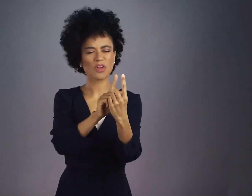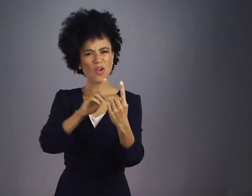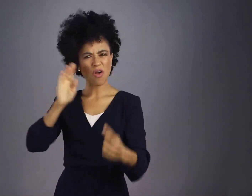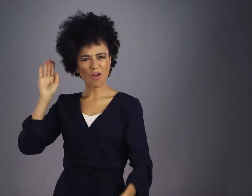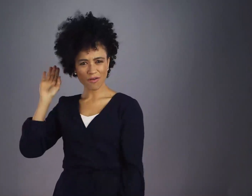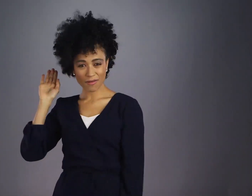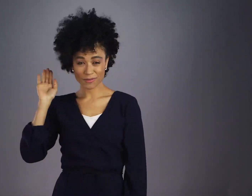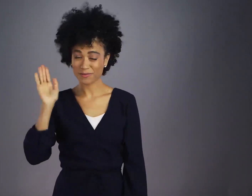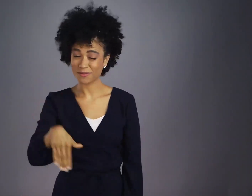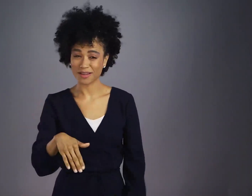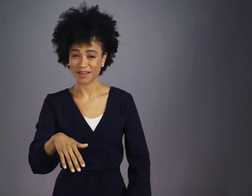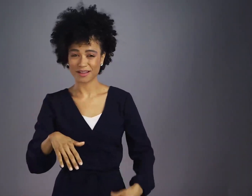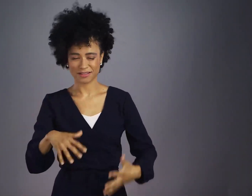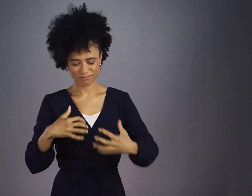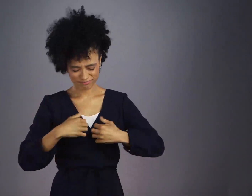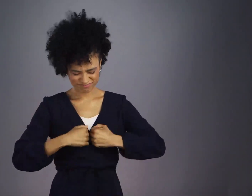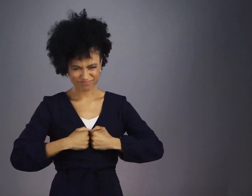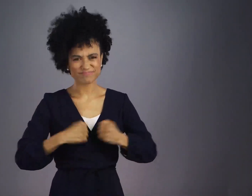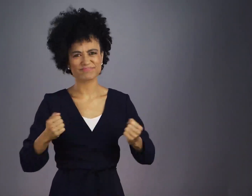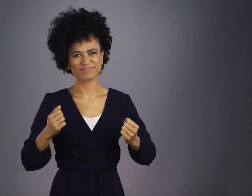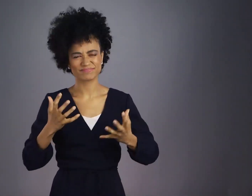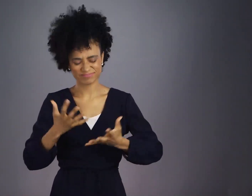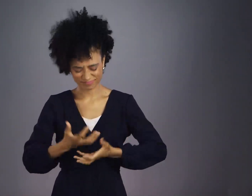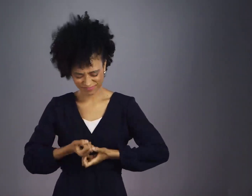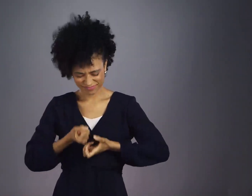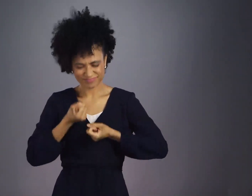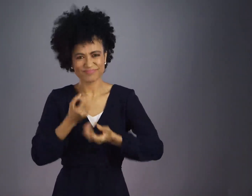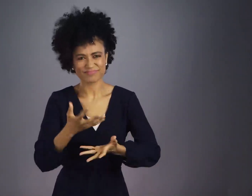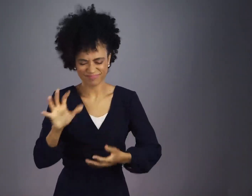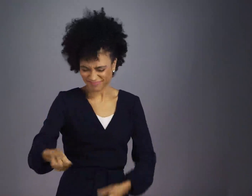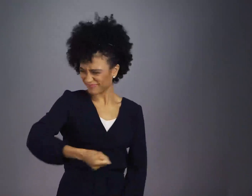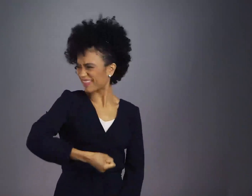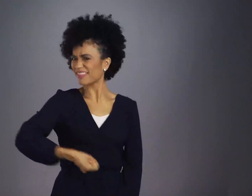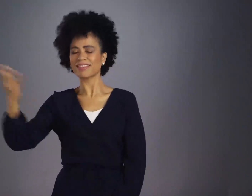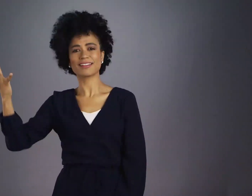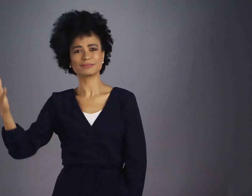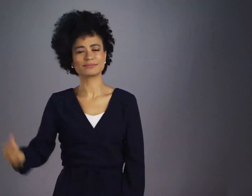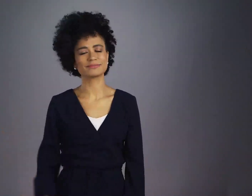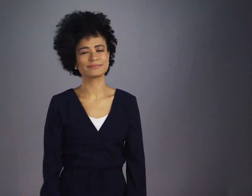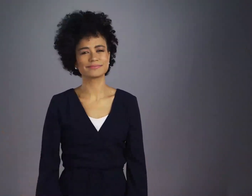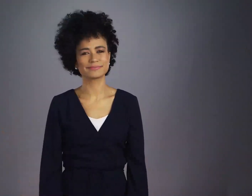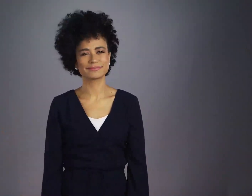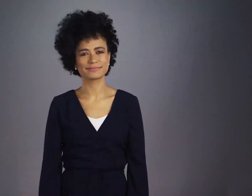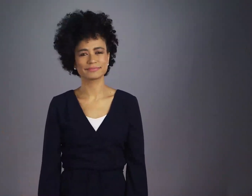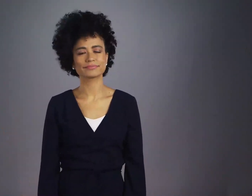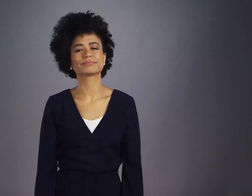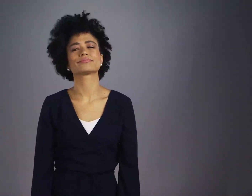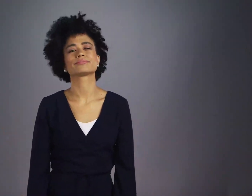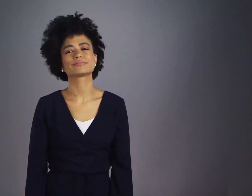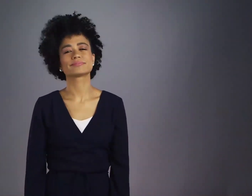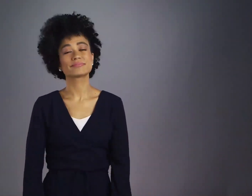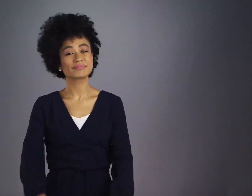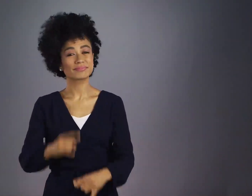until they told someone else all their life story. More than most people,